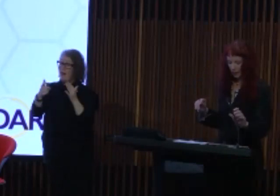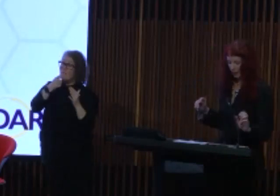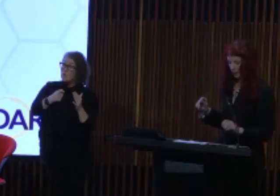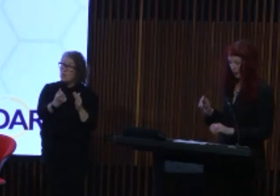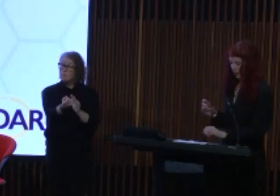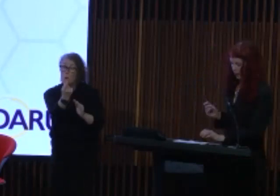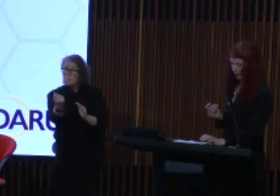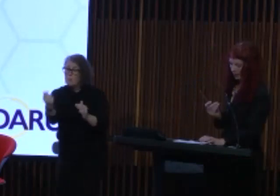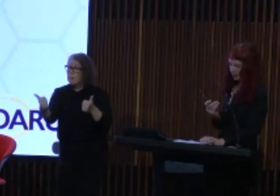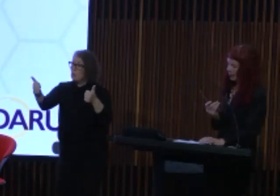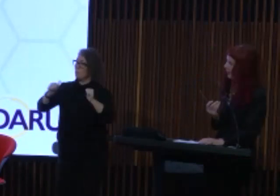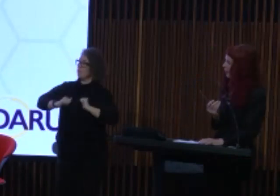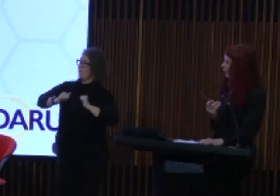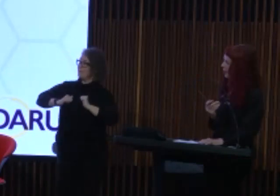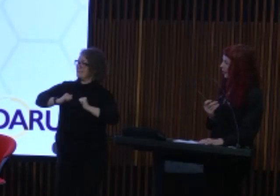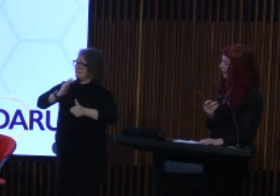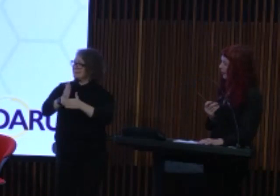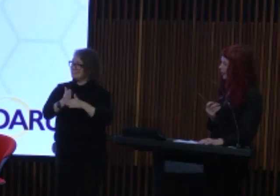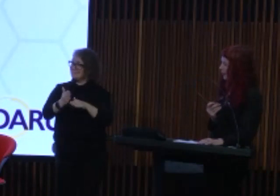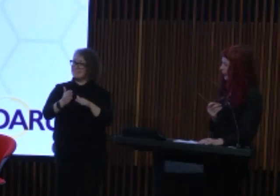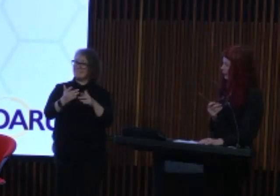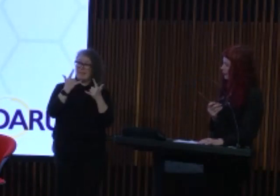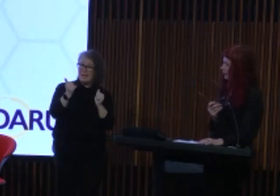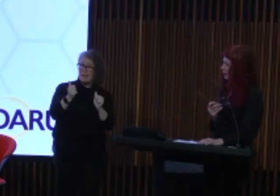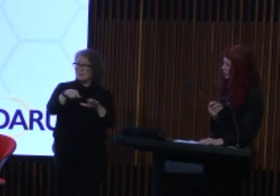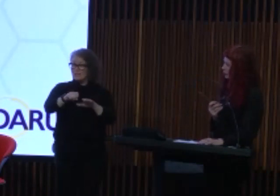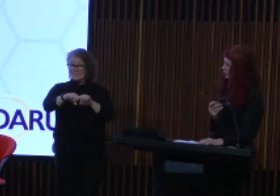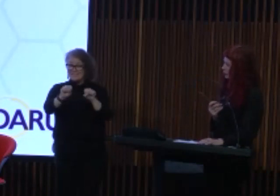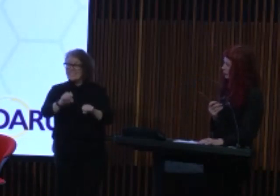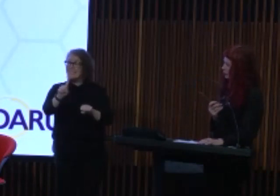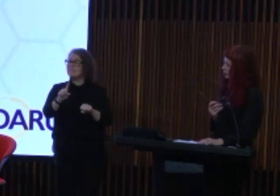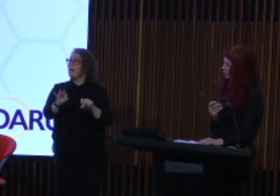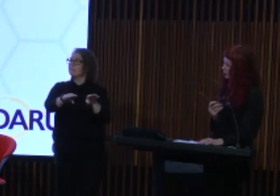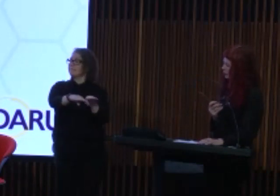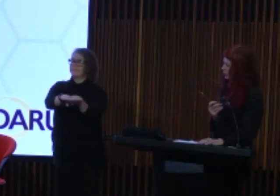of good practice in the legal and justice a system, but it's inconsistent and there